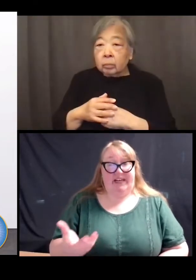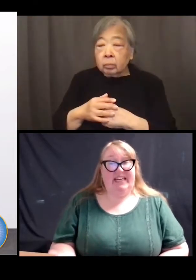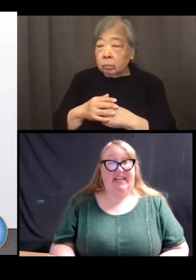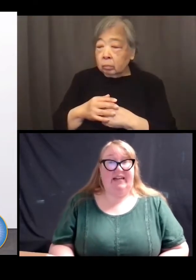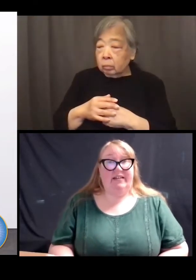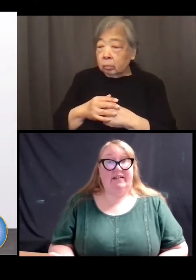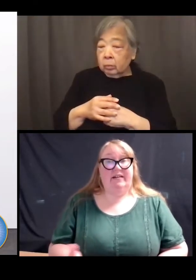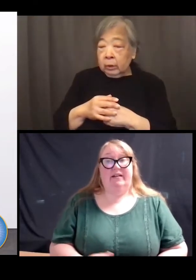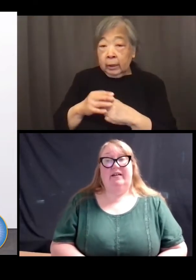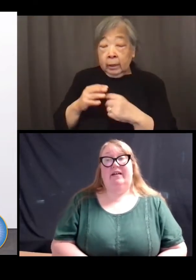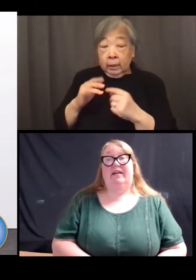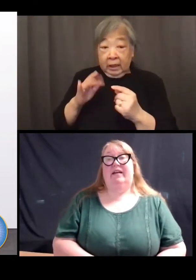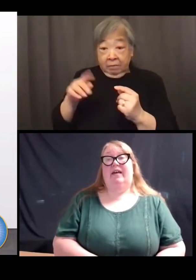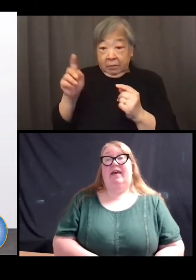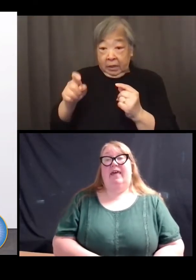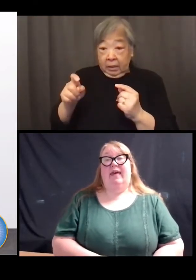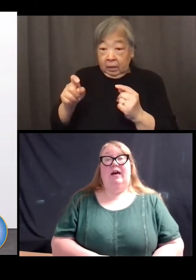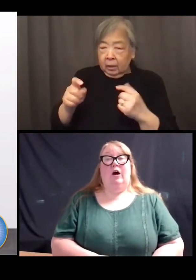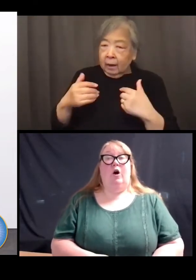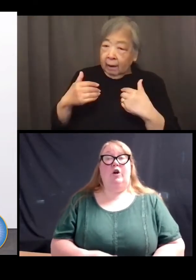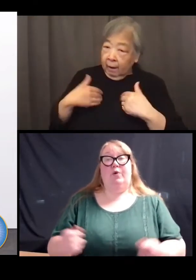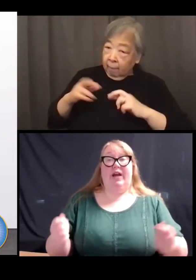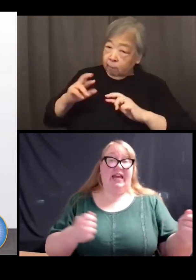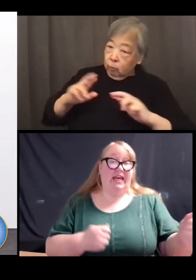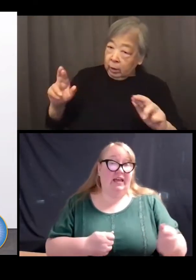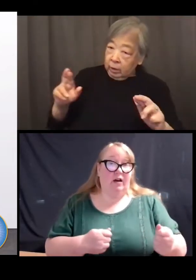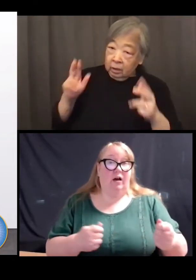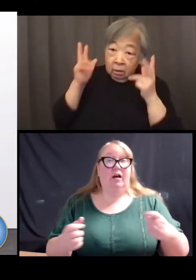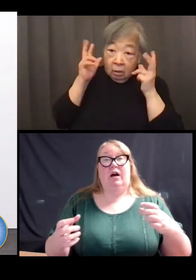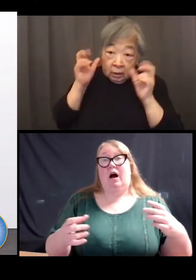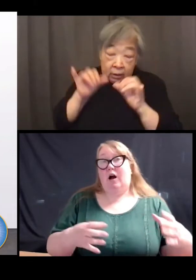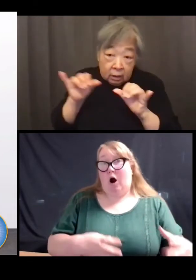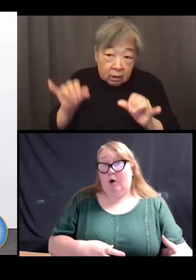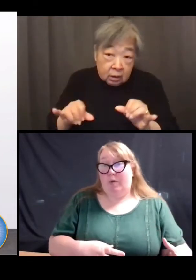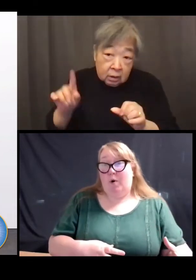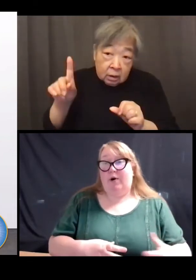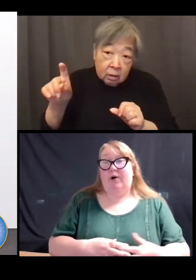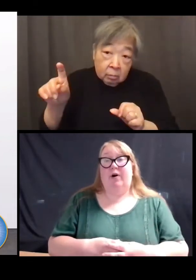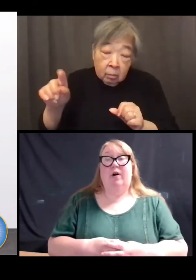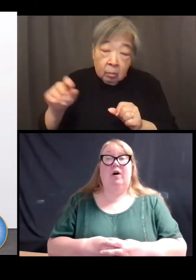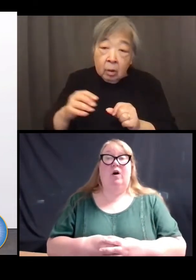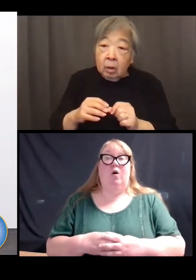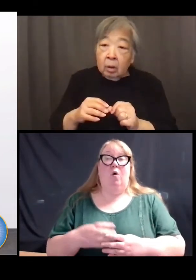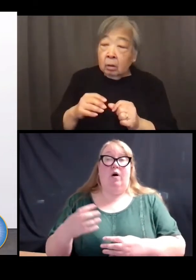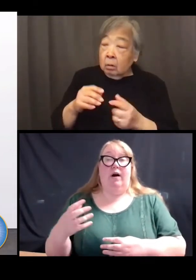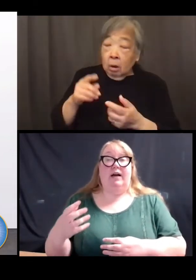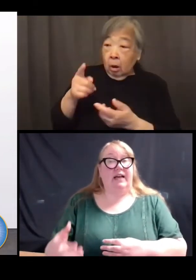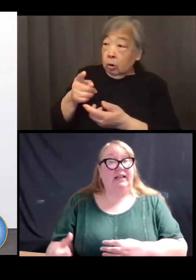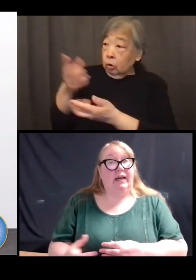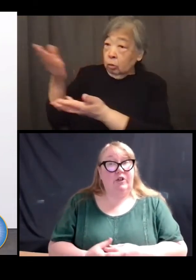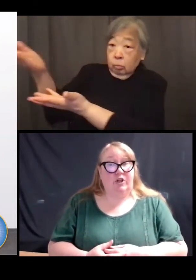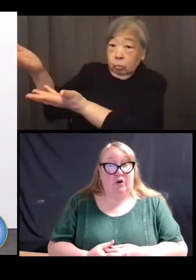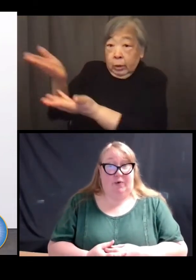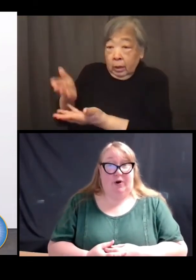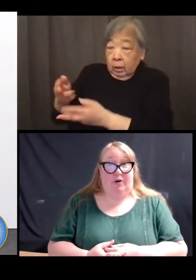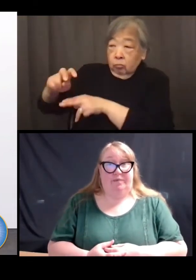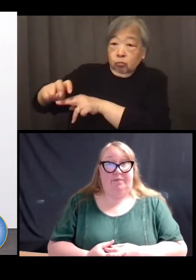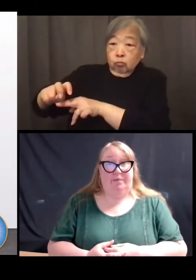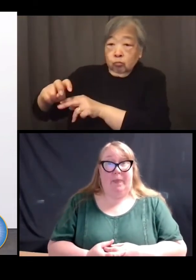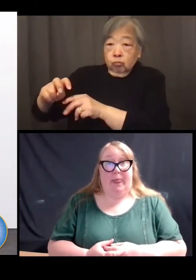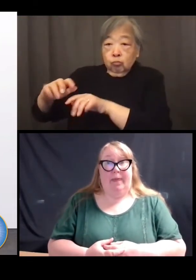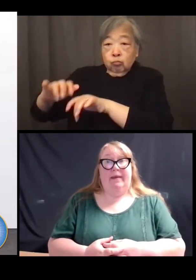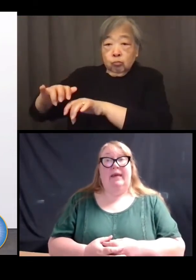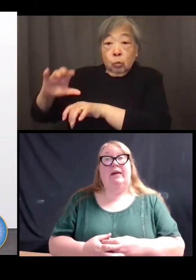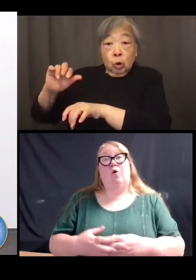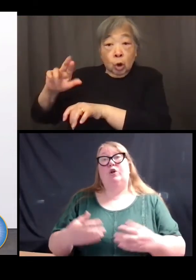is needed Are you bringing in a CART reporter or a sign language interpreter And of course